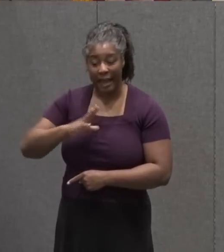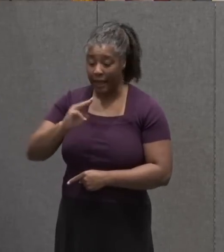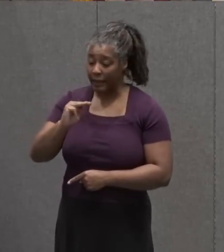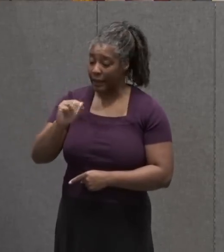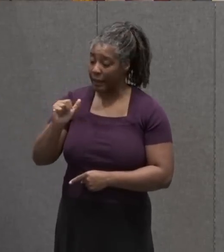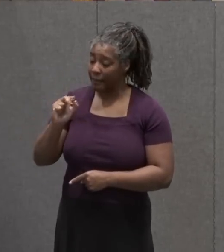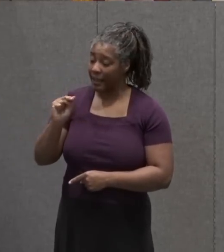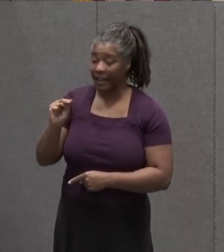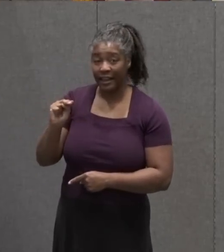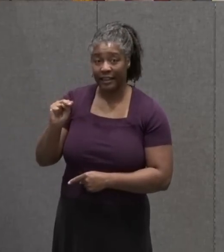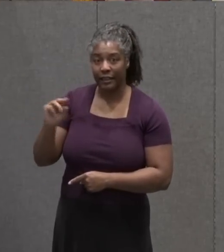Let's sky write it